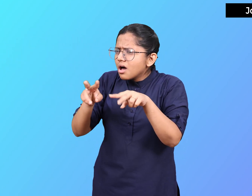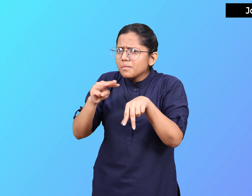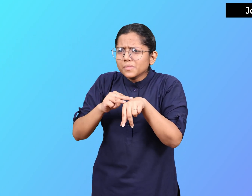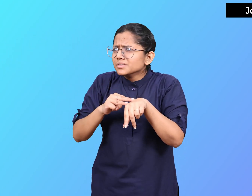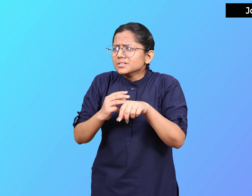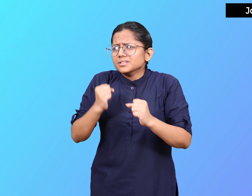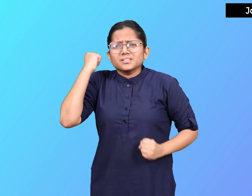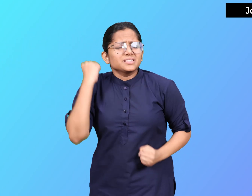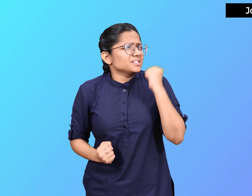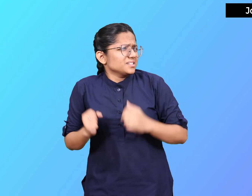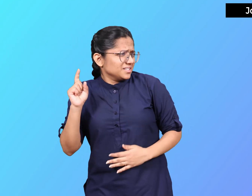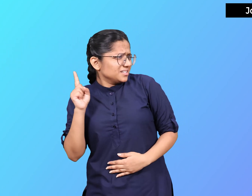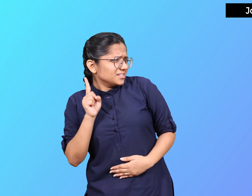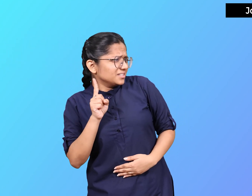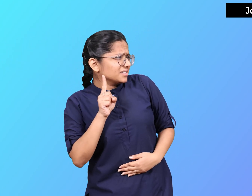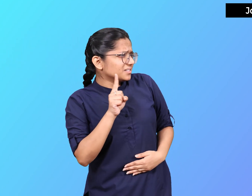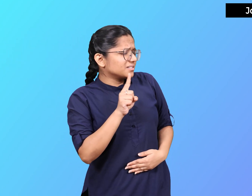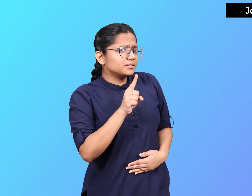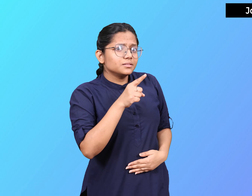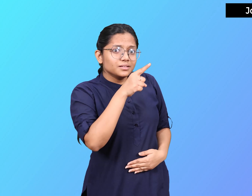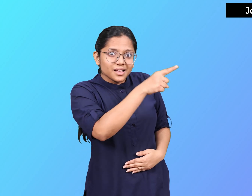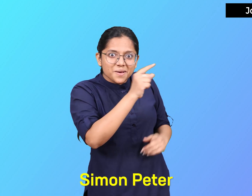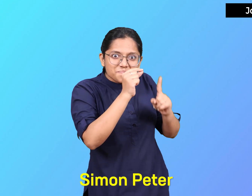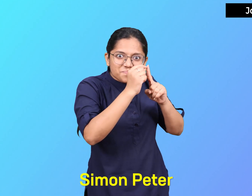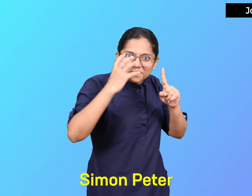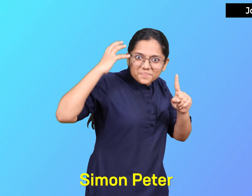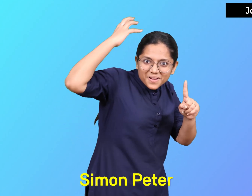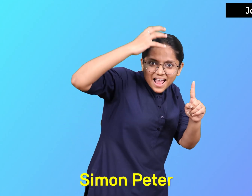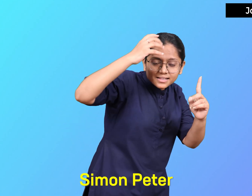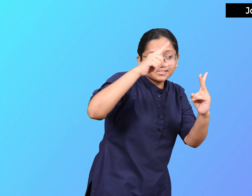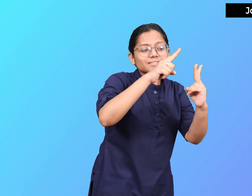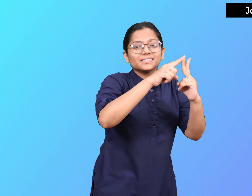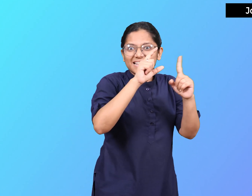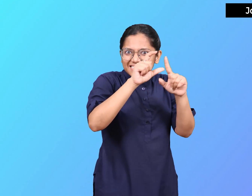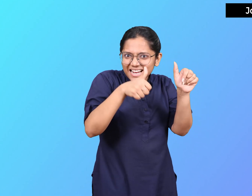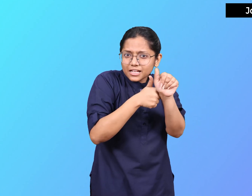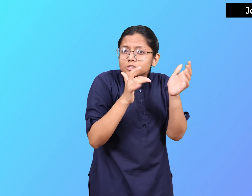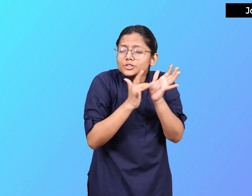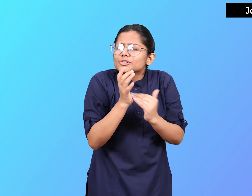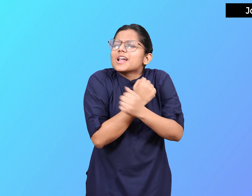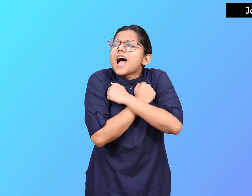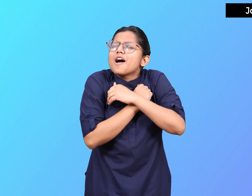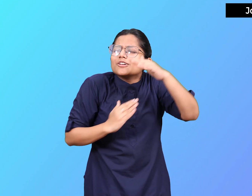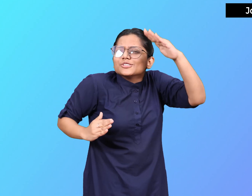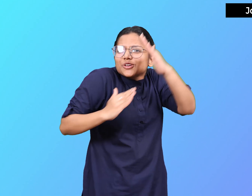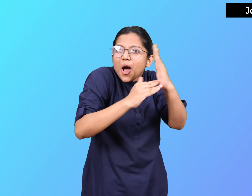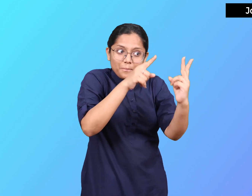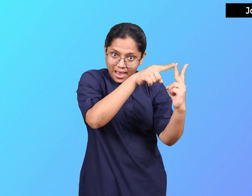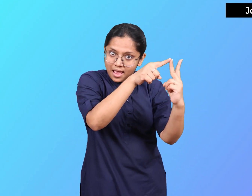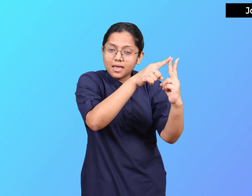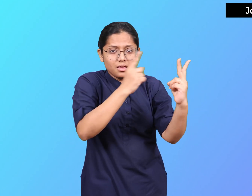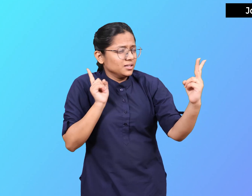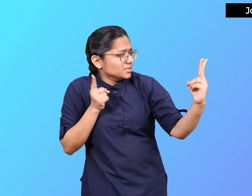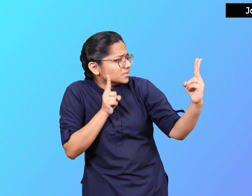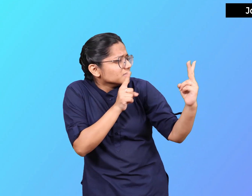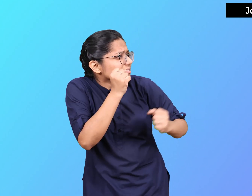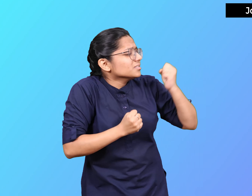So she ran to Simon Peter and the other follower (the one Jesus loved very much).